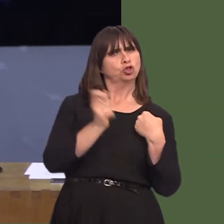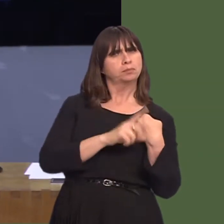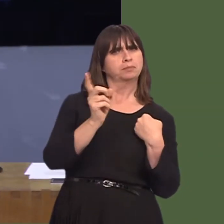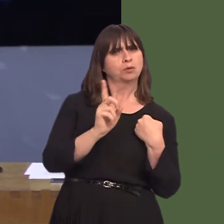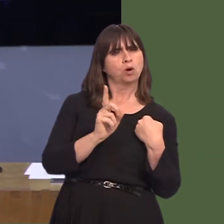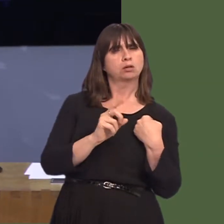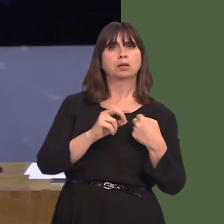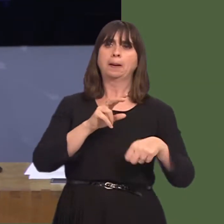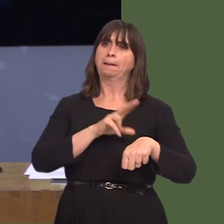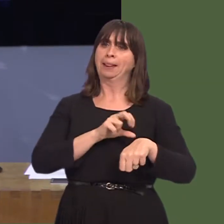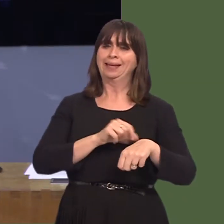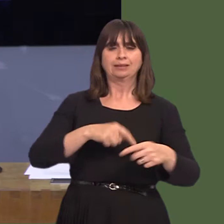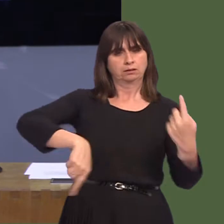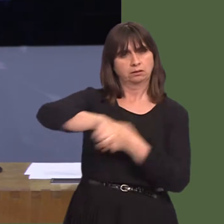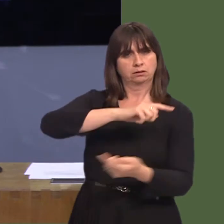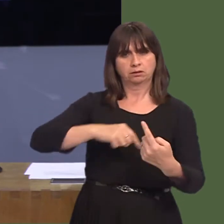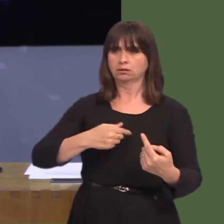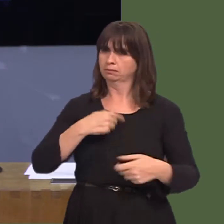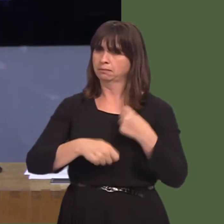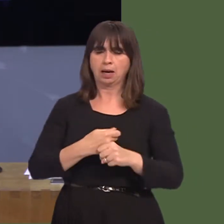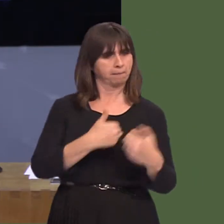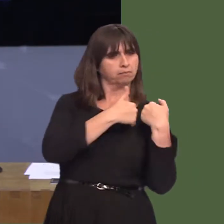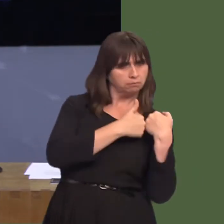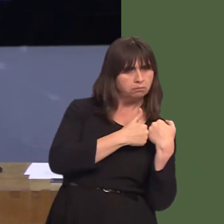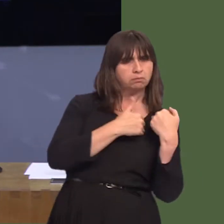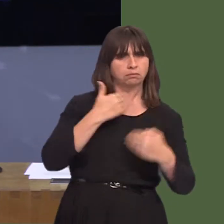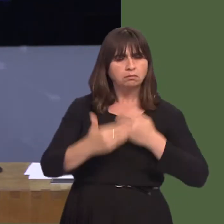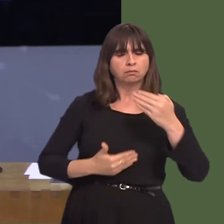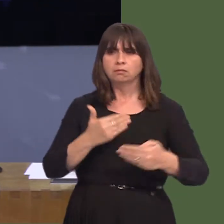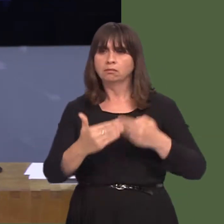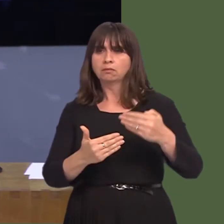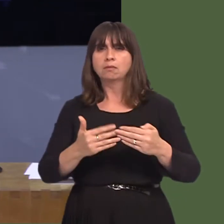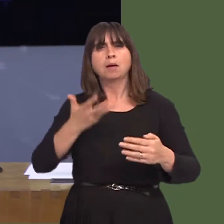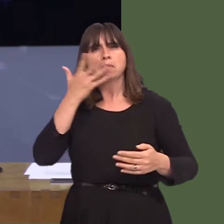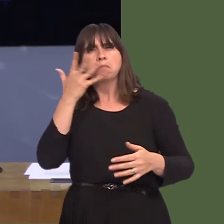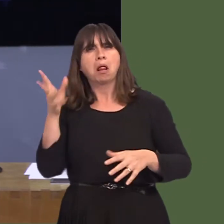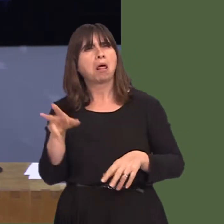the police service, however the majority of the Welsh public appear to be disengaged at